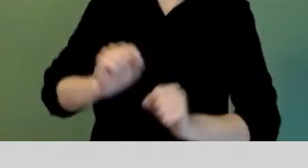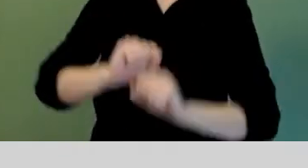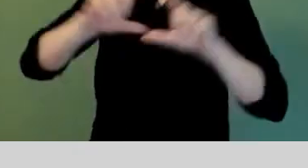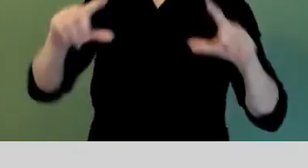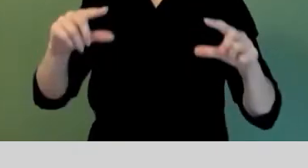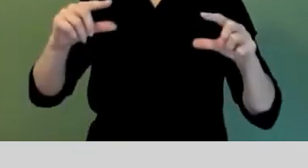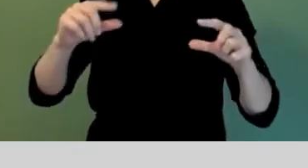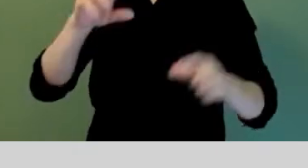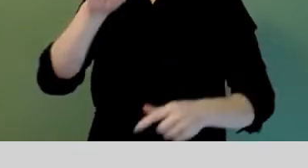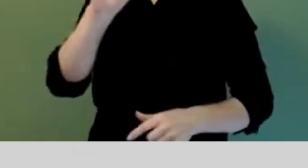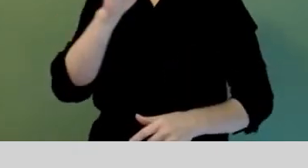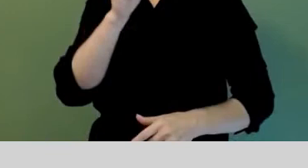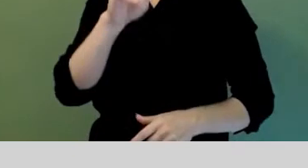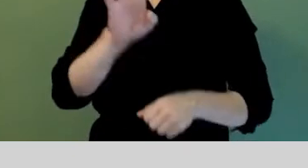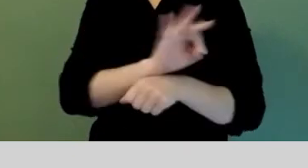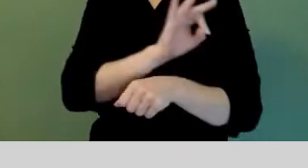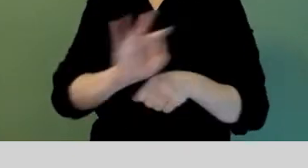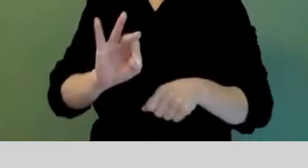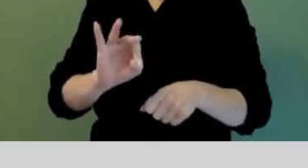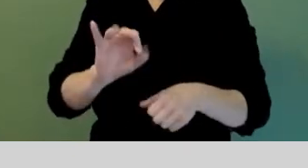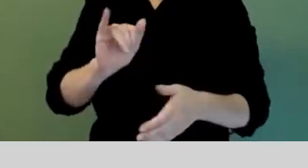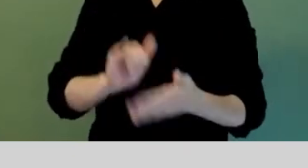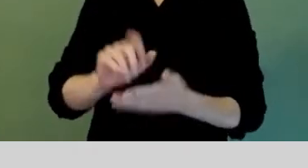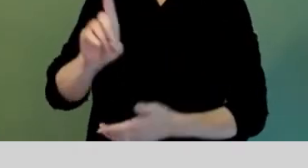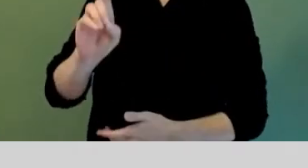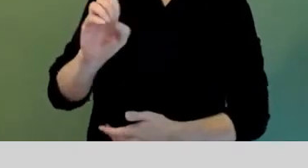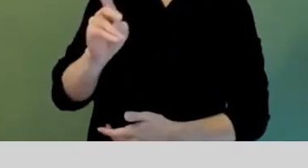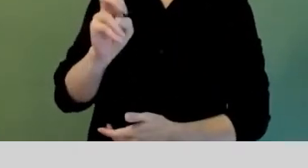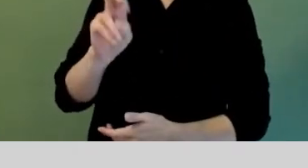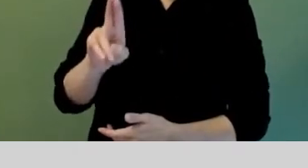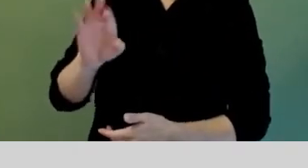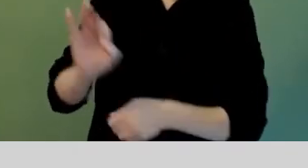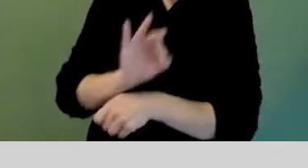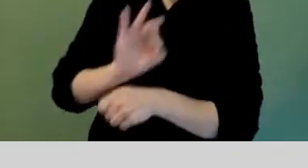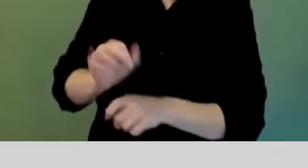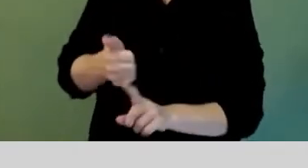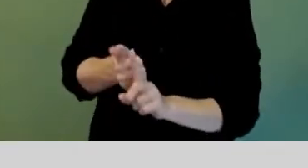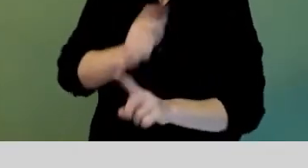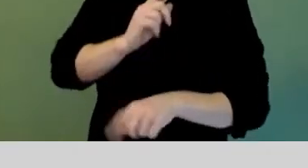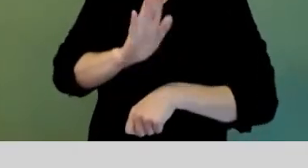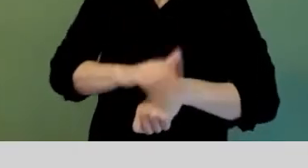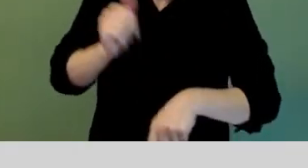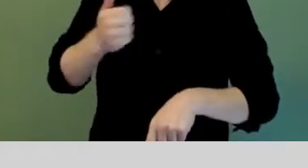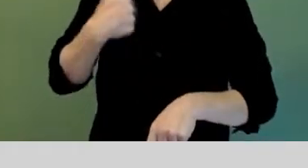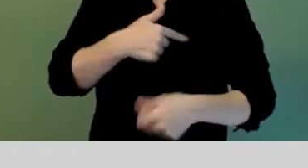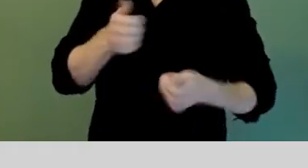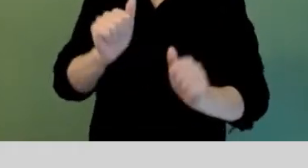which gives the function of that we tried to decorate. So if you wanted to add a parameter to decorate it,